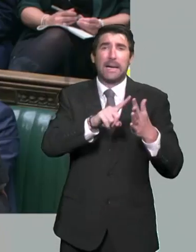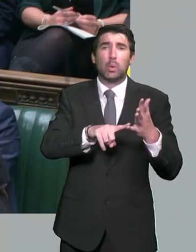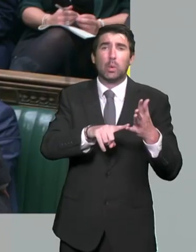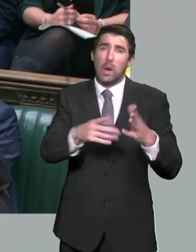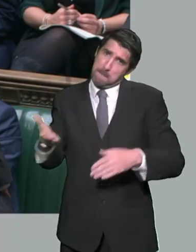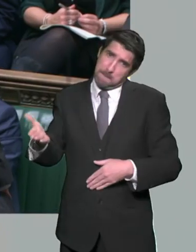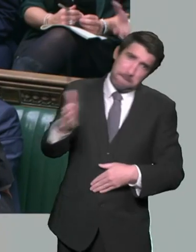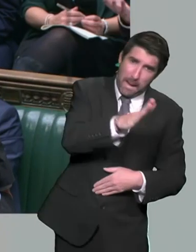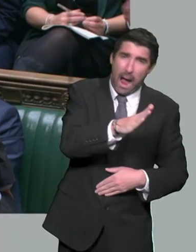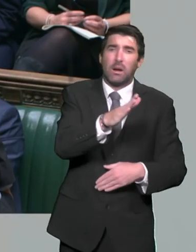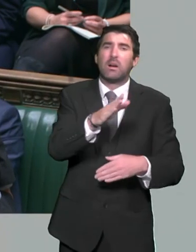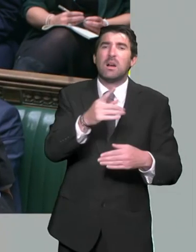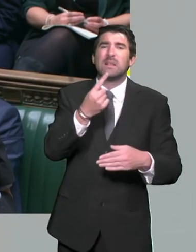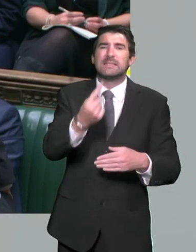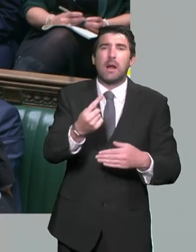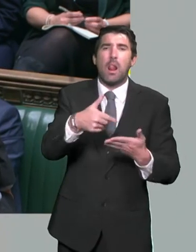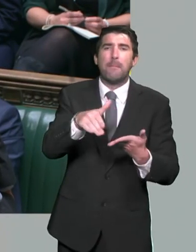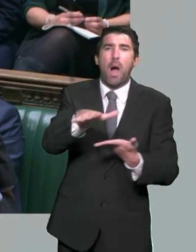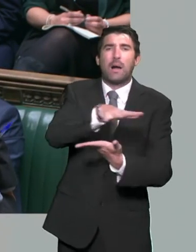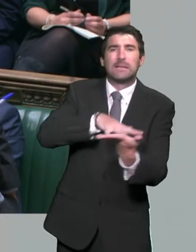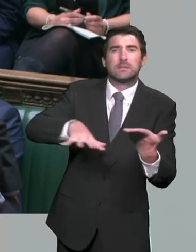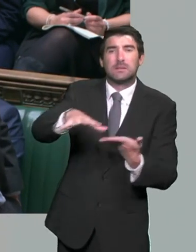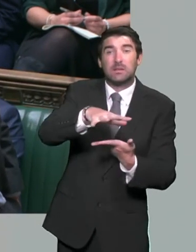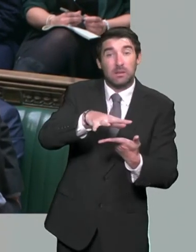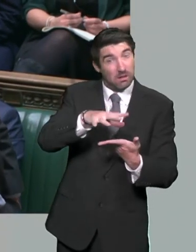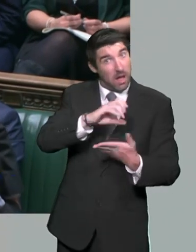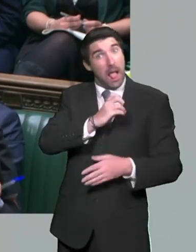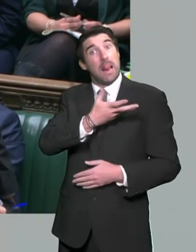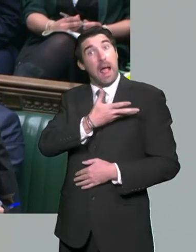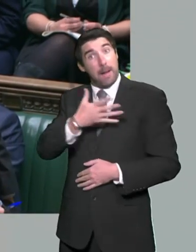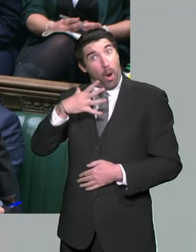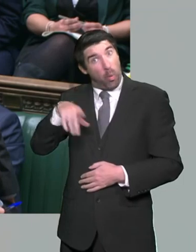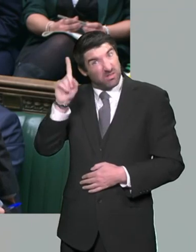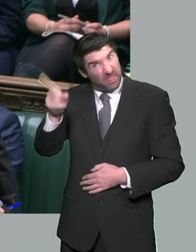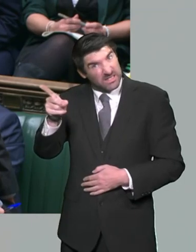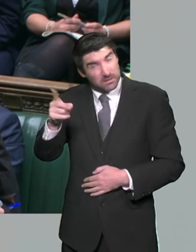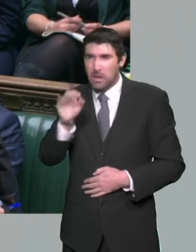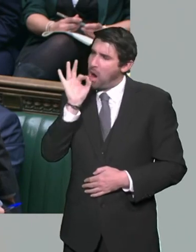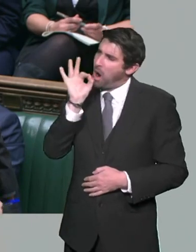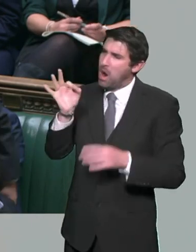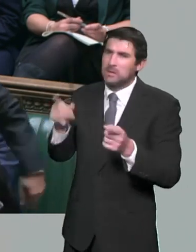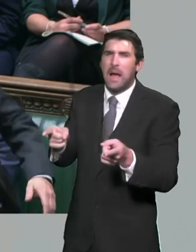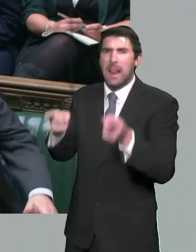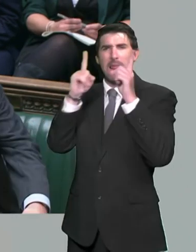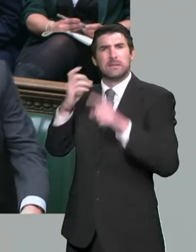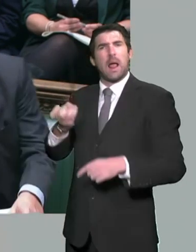union. If going back into the EU is the real policy of the Labour party, why will the Leader of the Opposition not admit it?